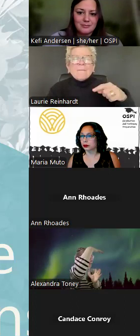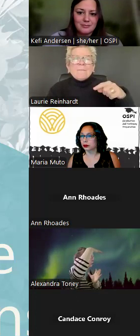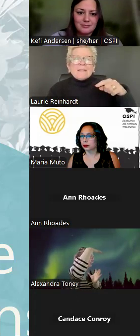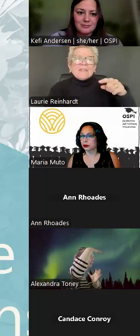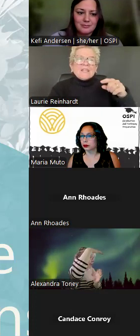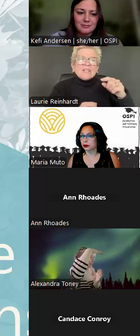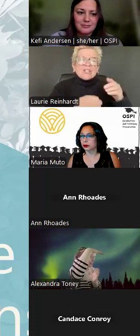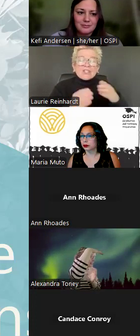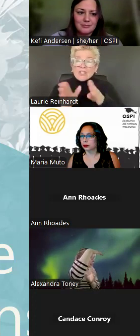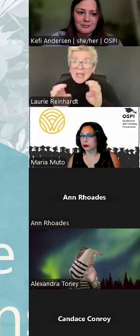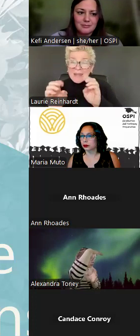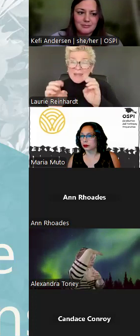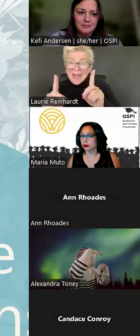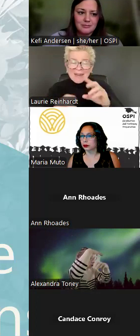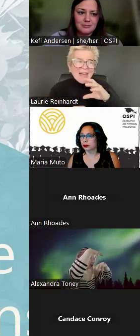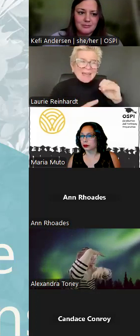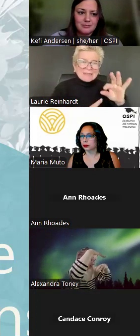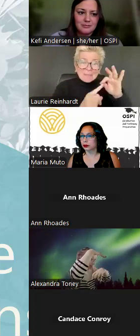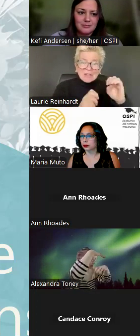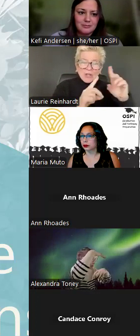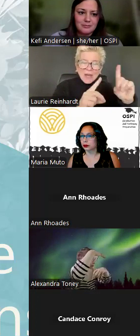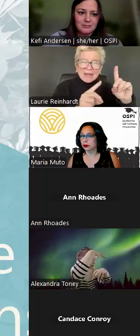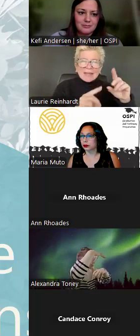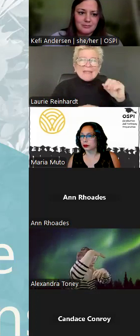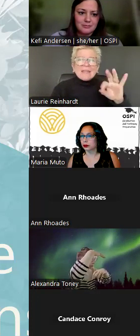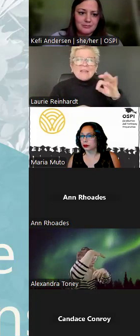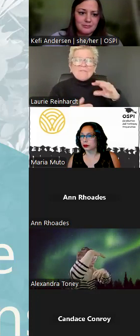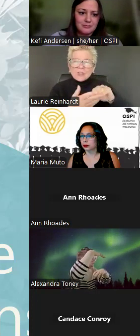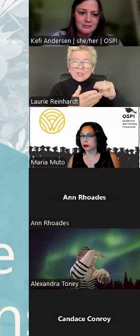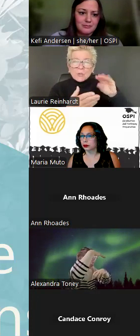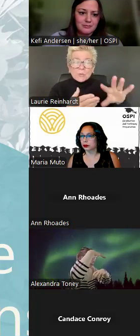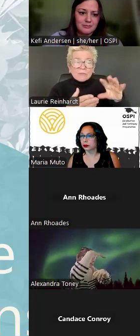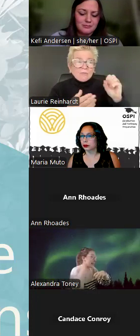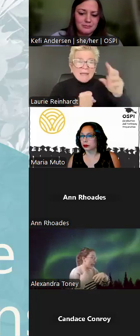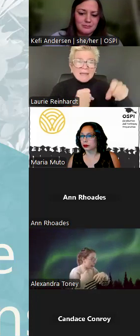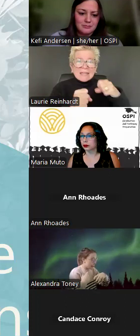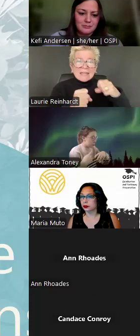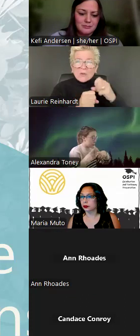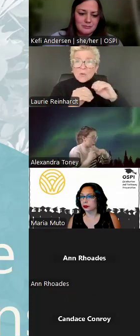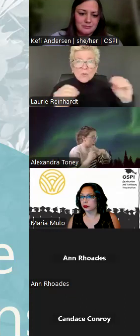if students have had years of no access to the jined scoop that gap between their